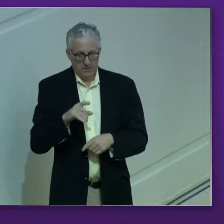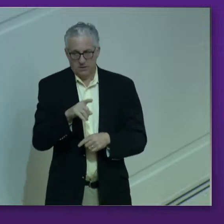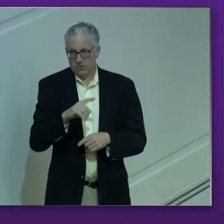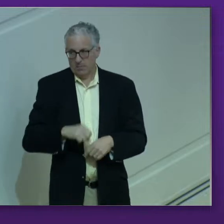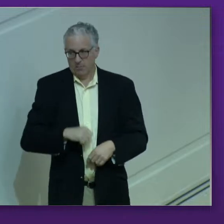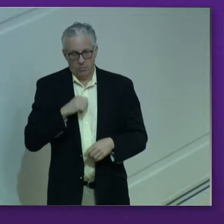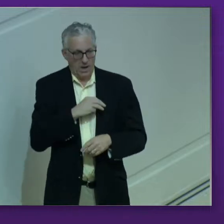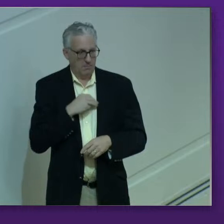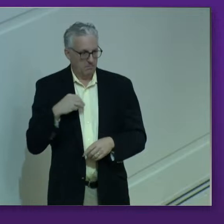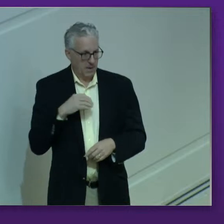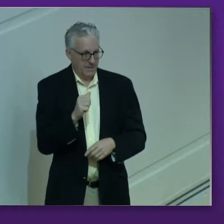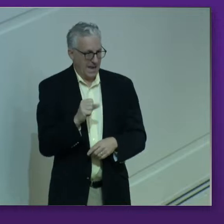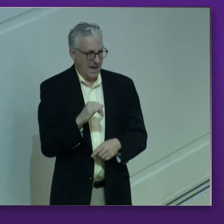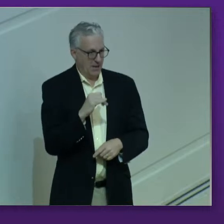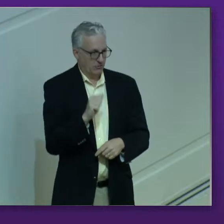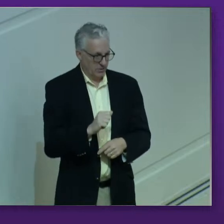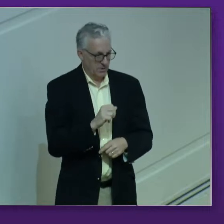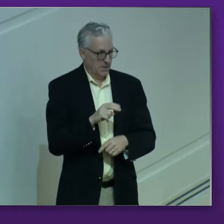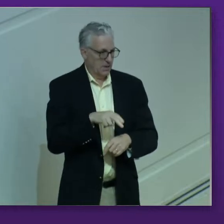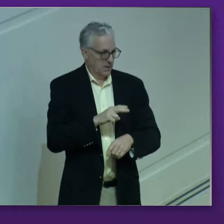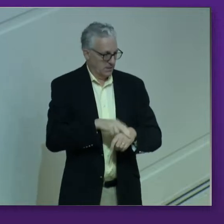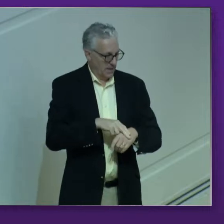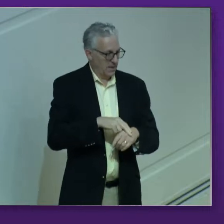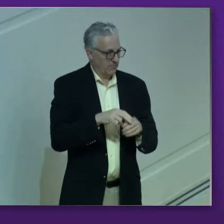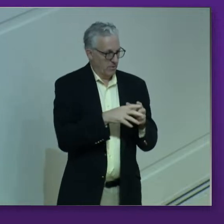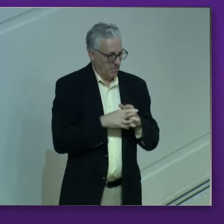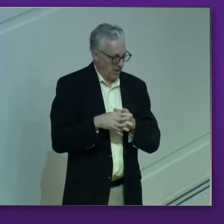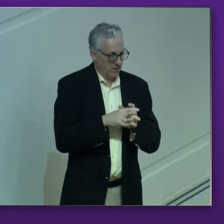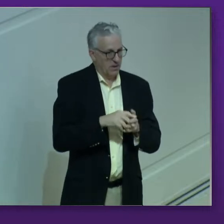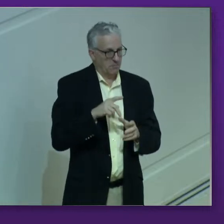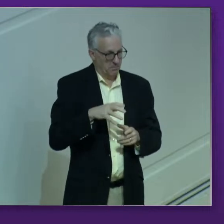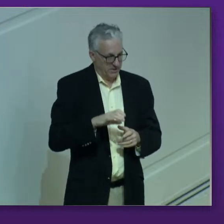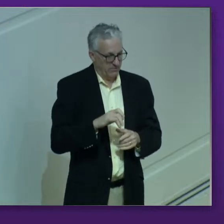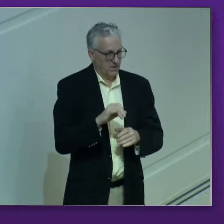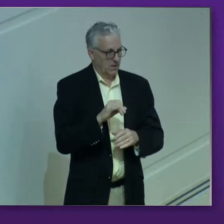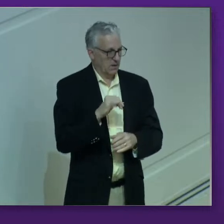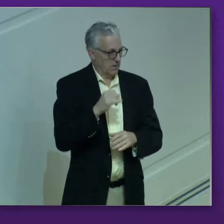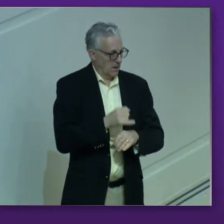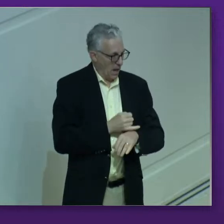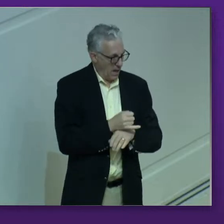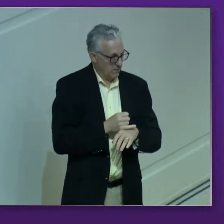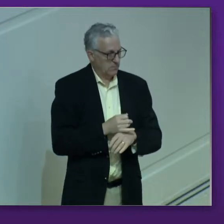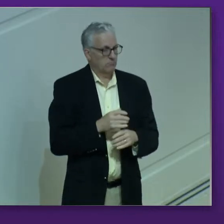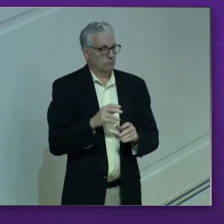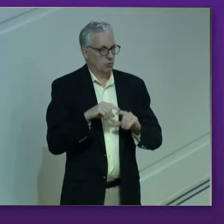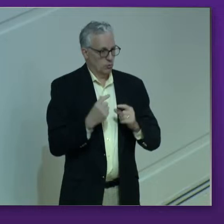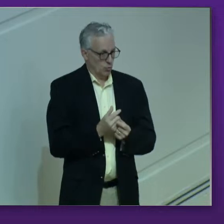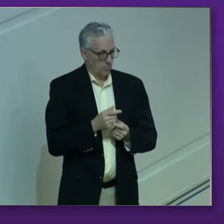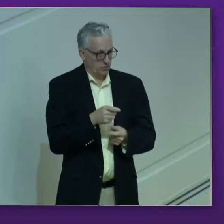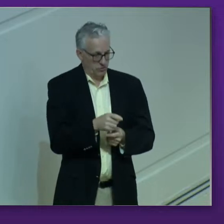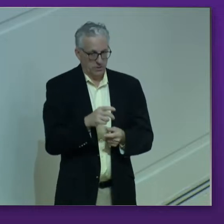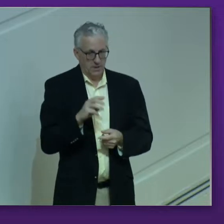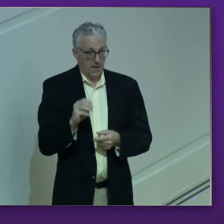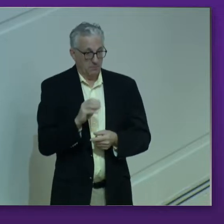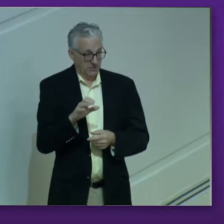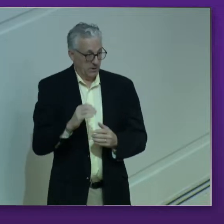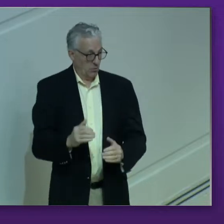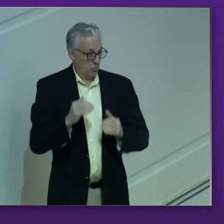THE AMERICAN ALLIANCE OF MUSEUMS THE NATIONAL PARK AND SMITHSONIAN DR. HOLLIS CANNOT MAKE IT TODAY BUT WE CAN